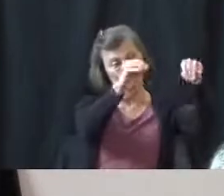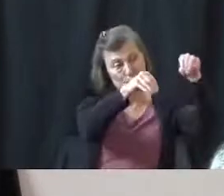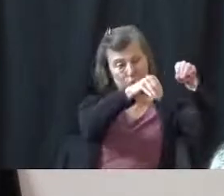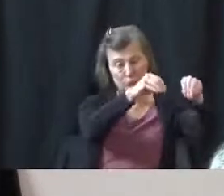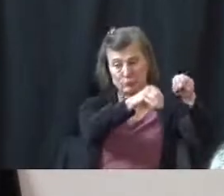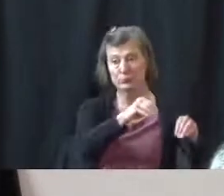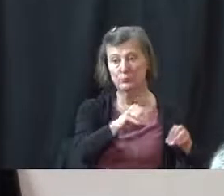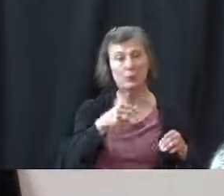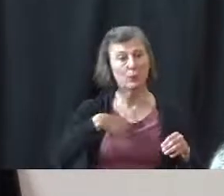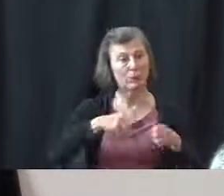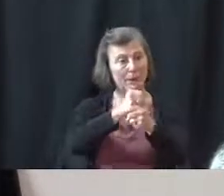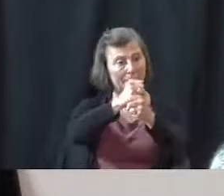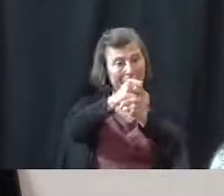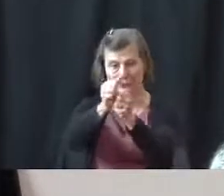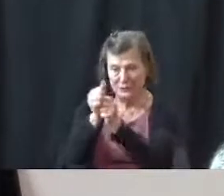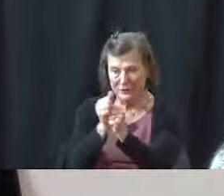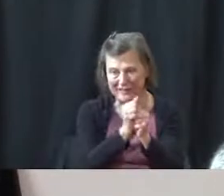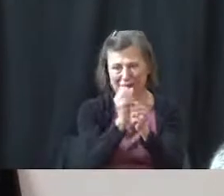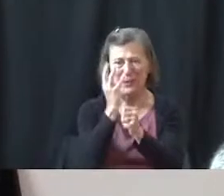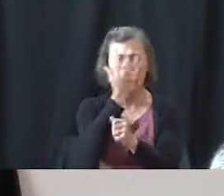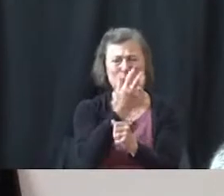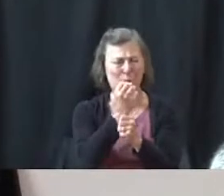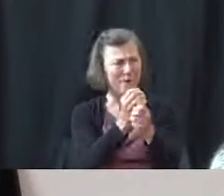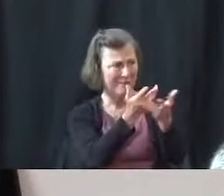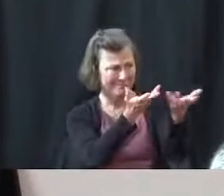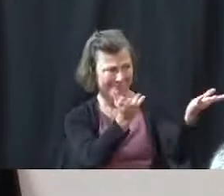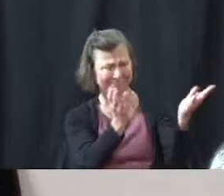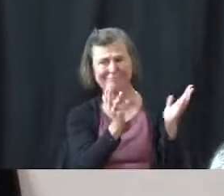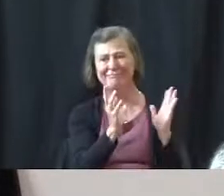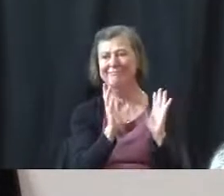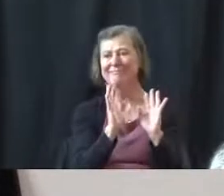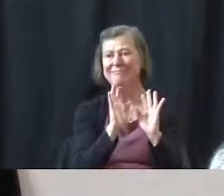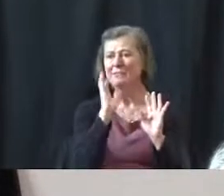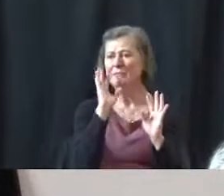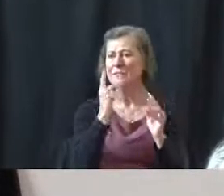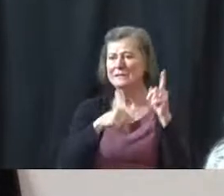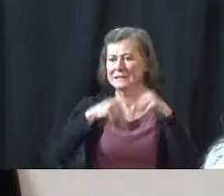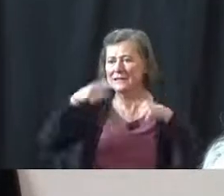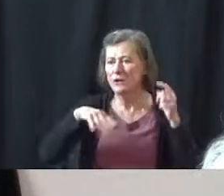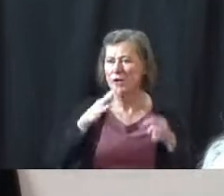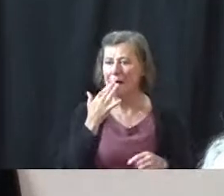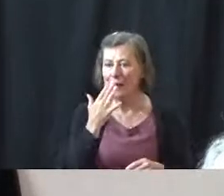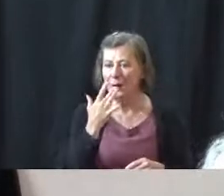We co-create this beautiful bouquet and the multicolored beauty of it reminds us to be